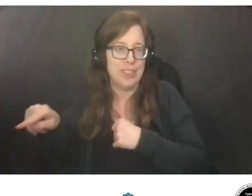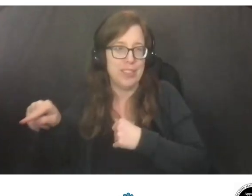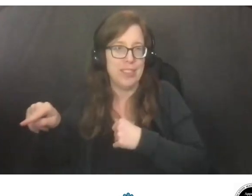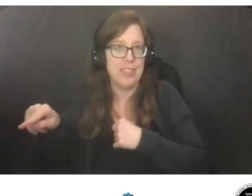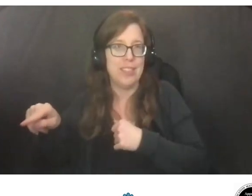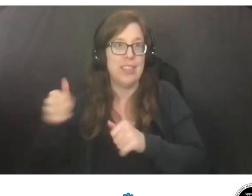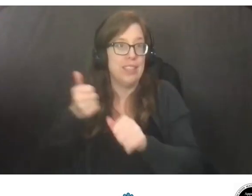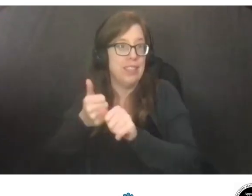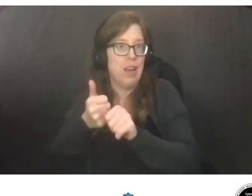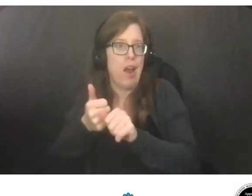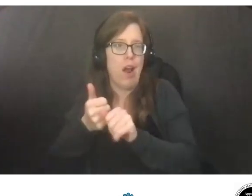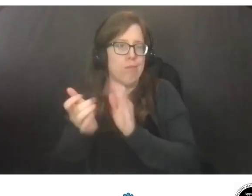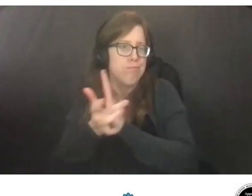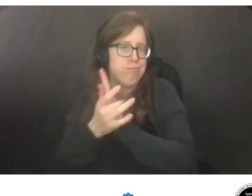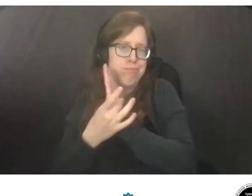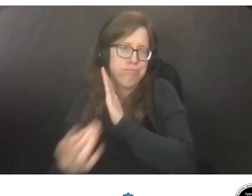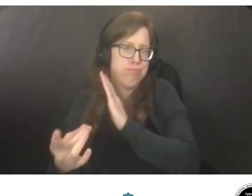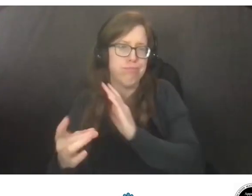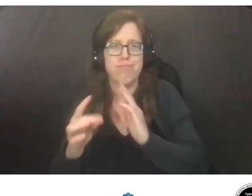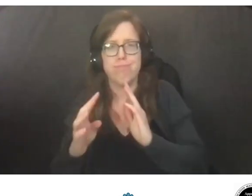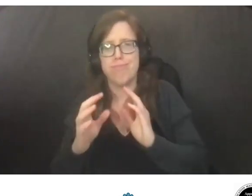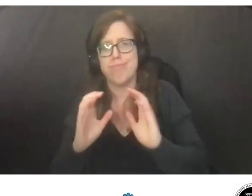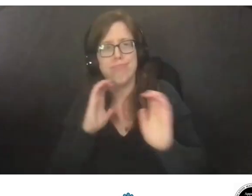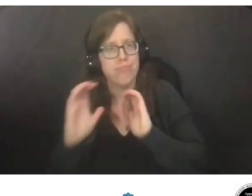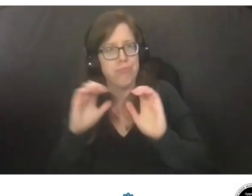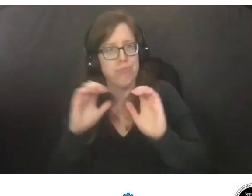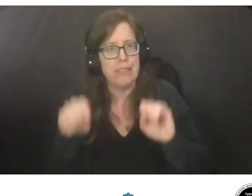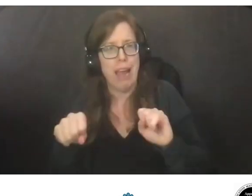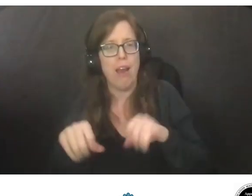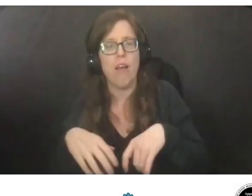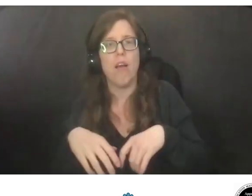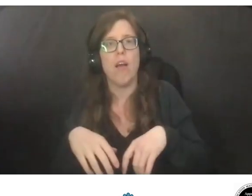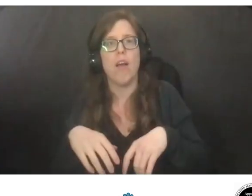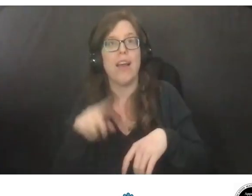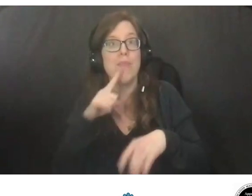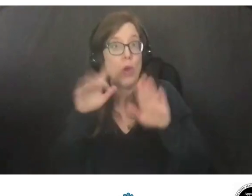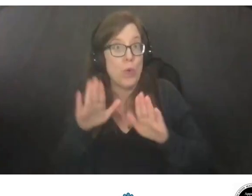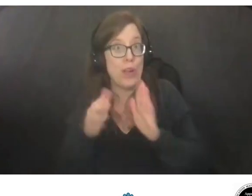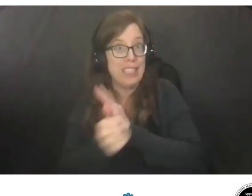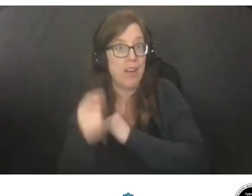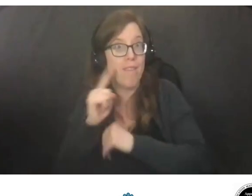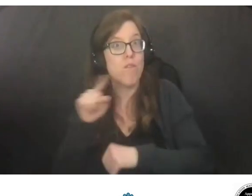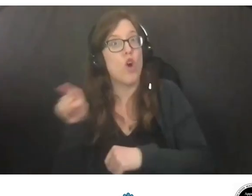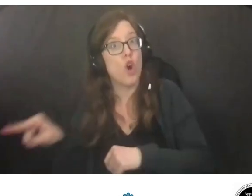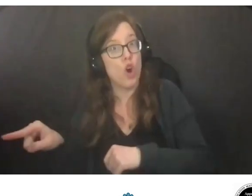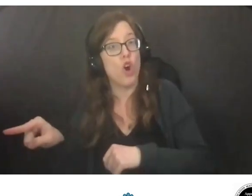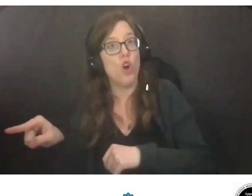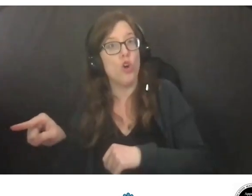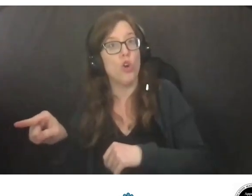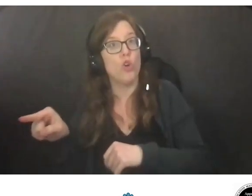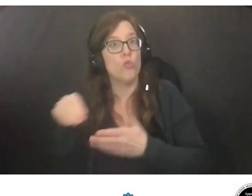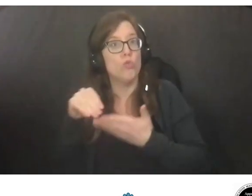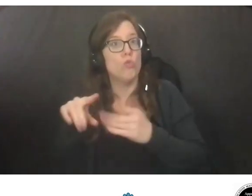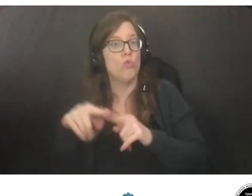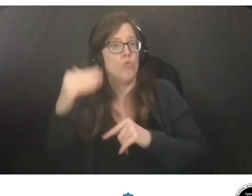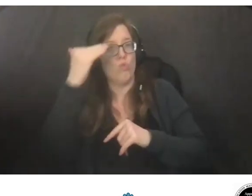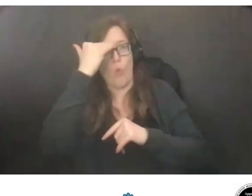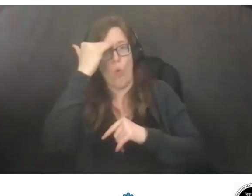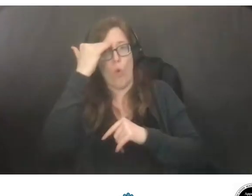was a very proficient communicator and this would be a great skill for her to have to know